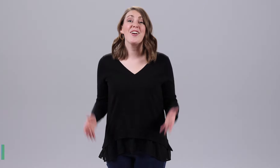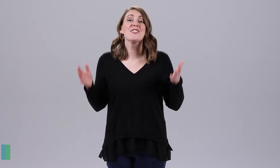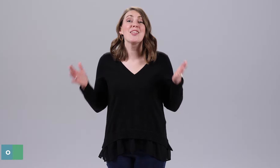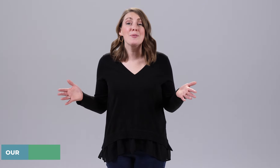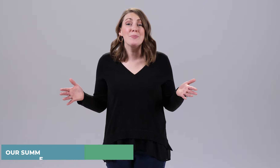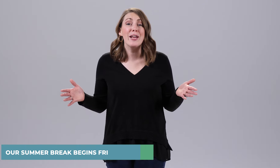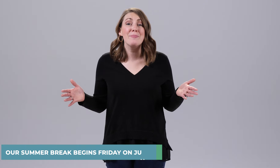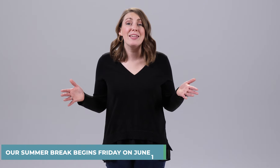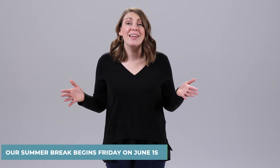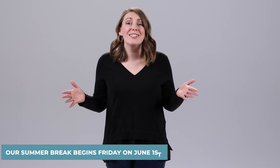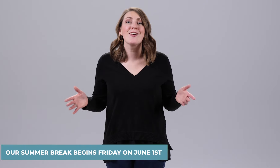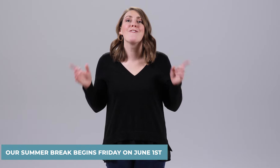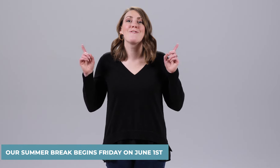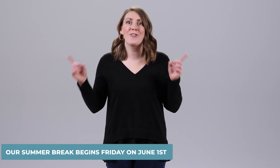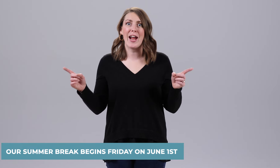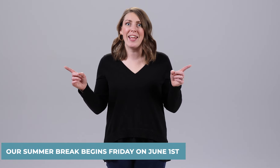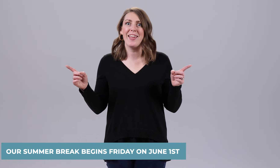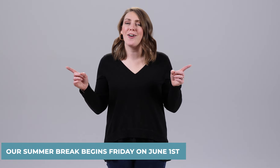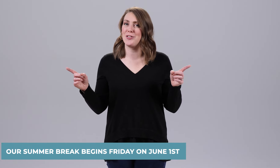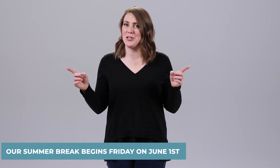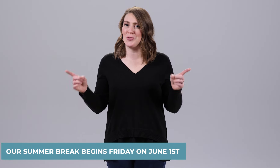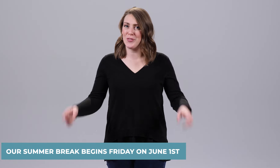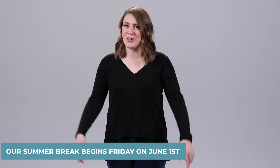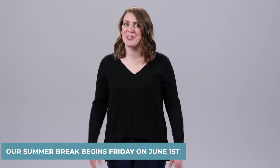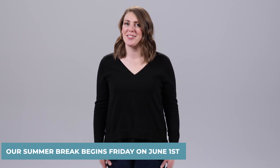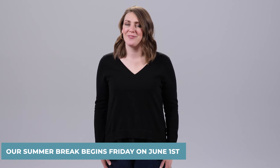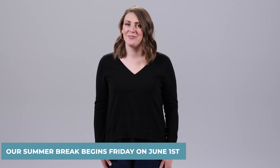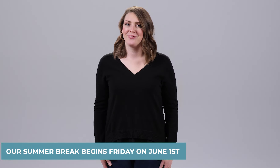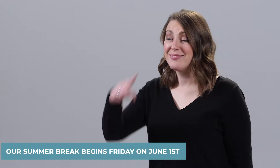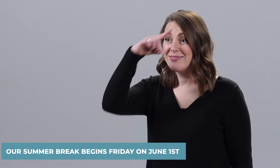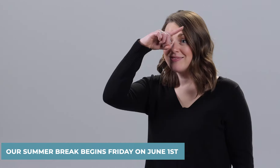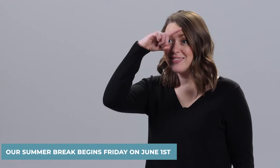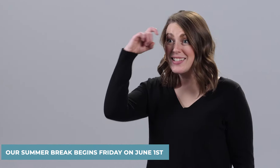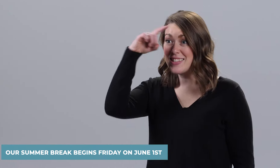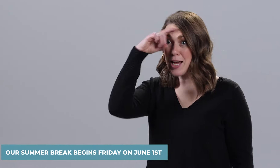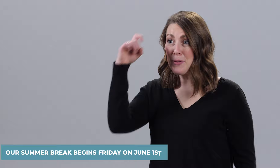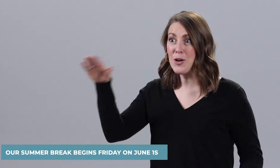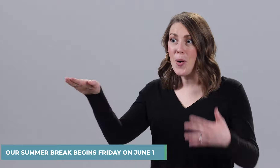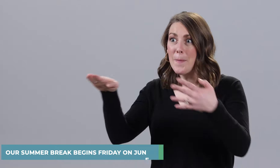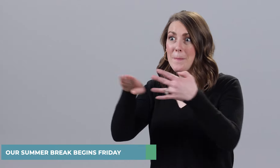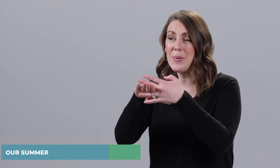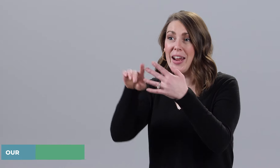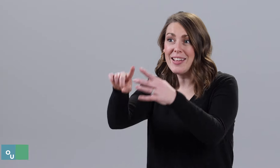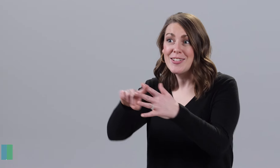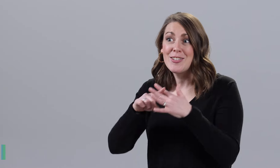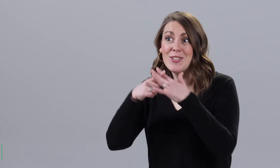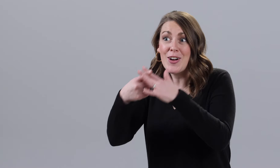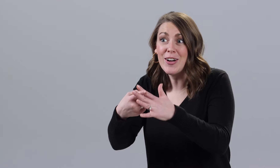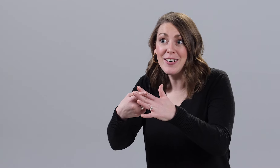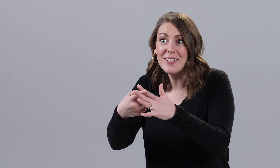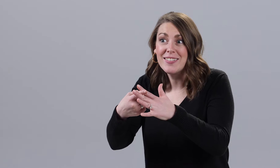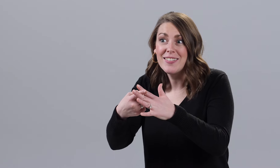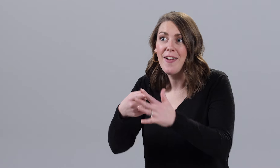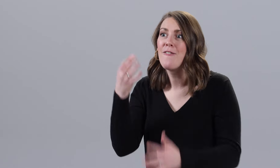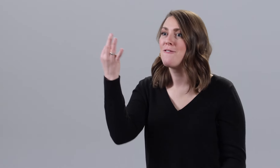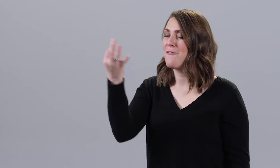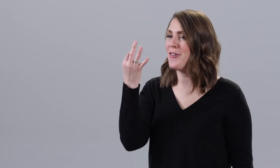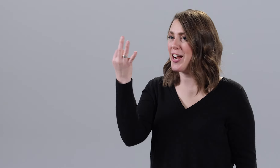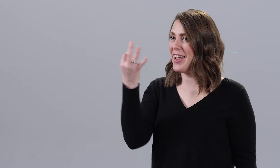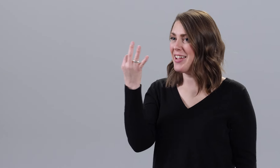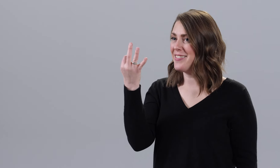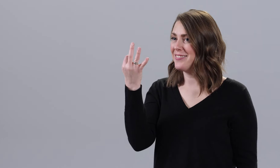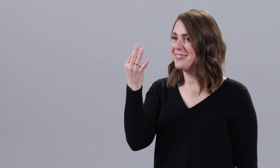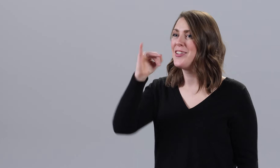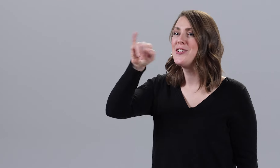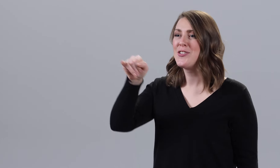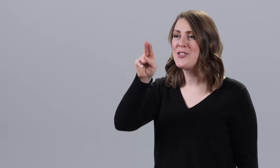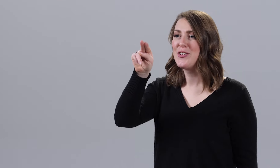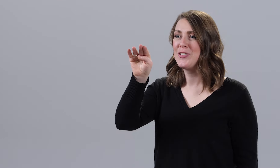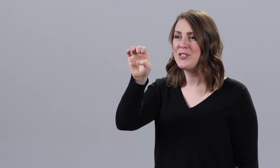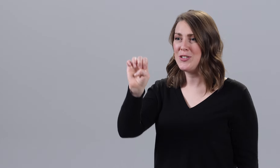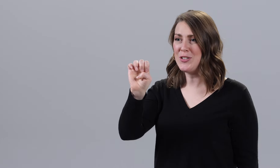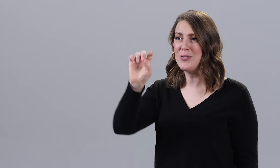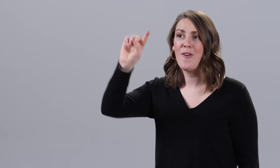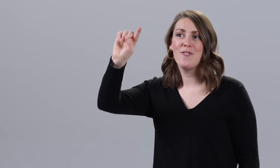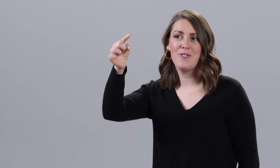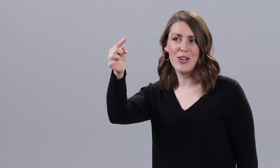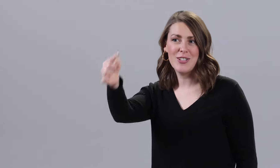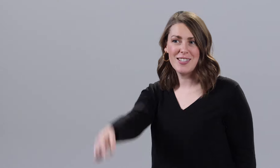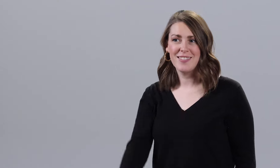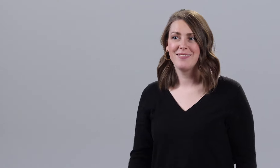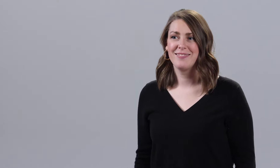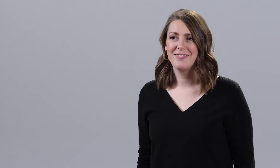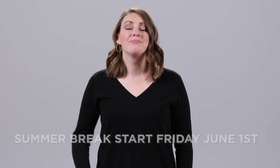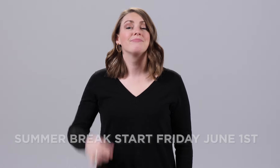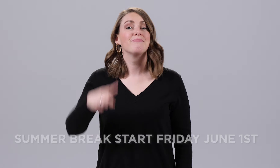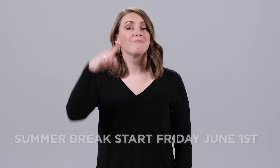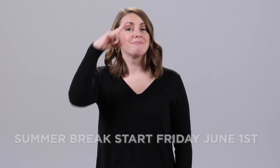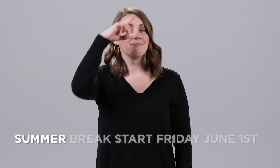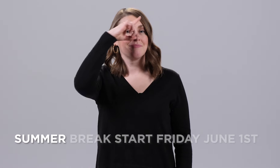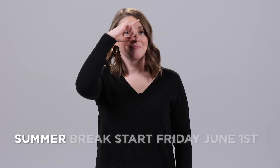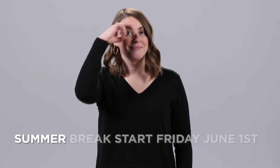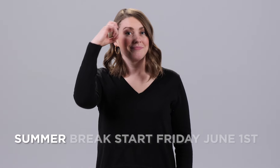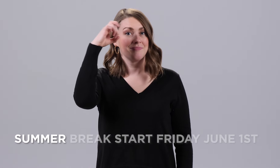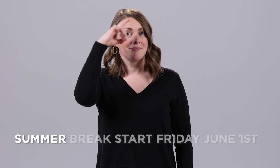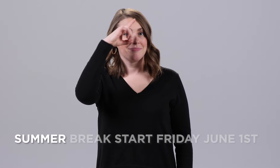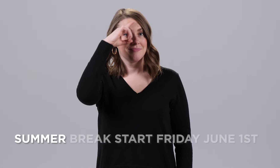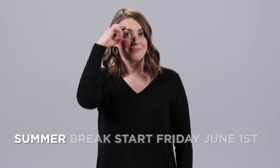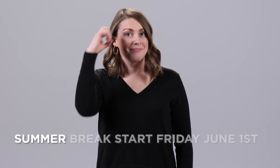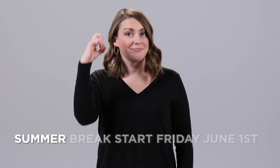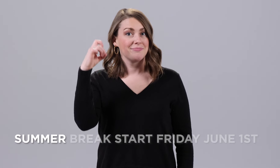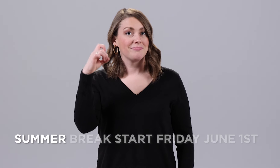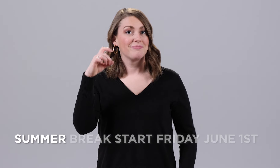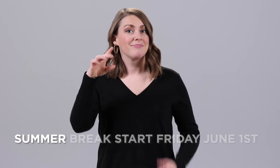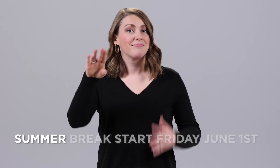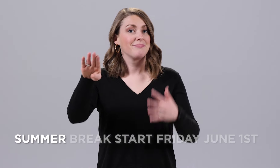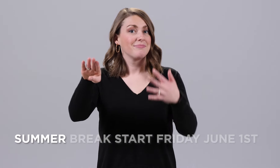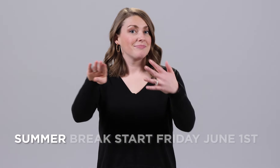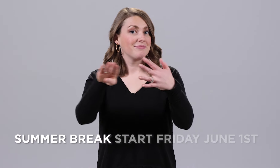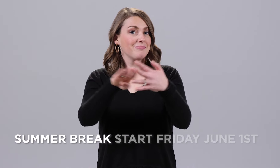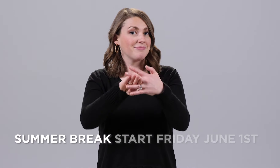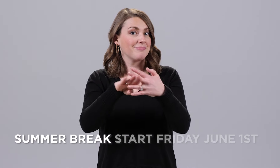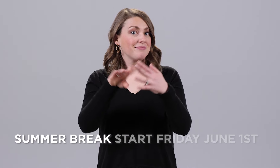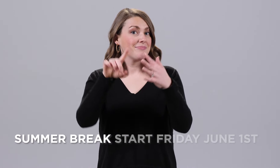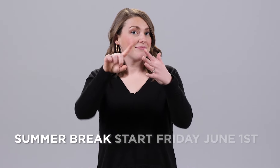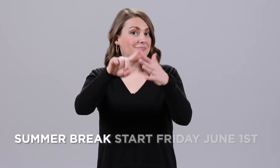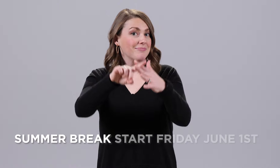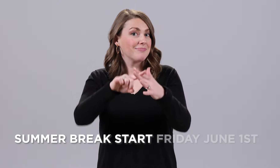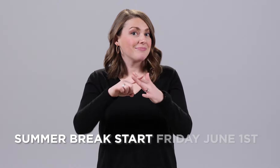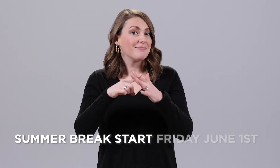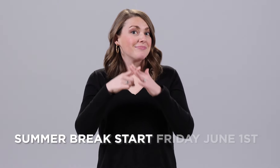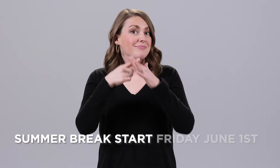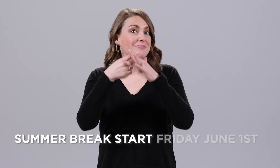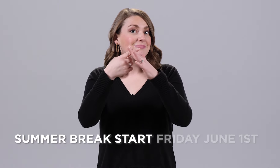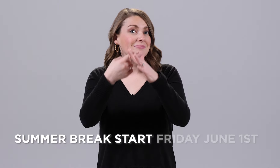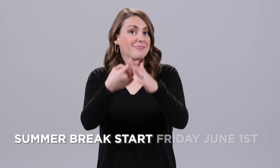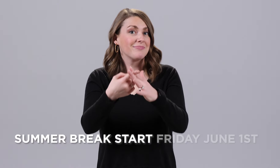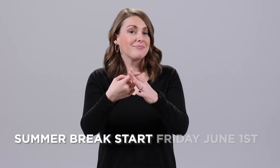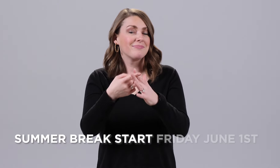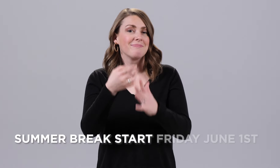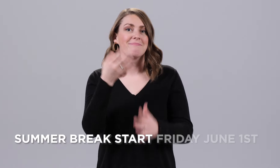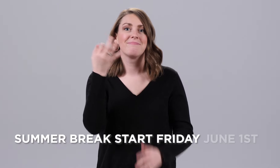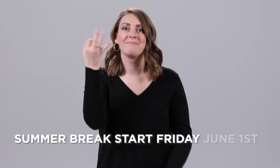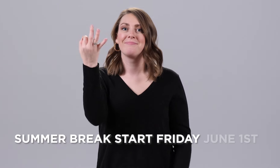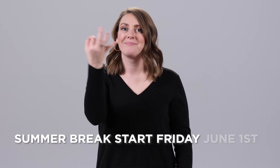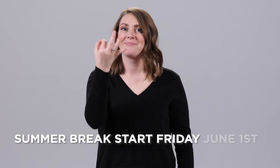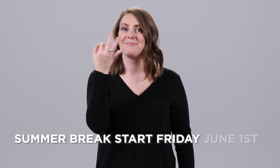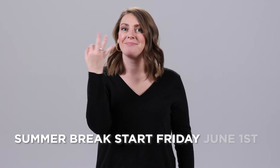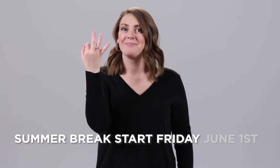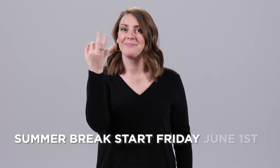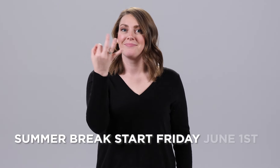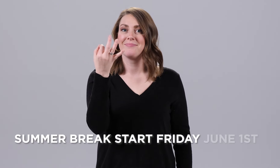Our summer break begins Friday on June 1st. SUMMER BREAK START FRIDAY JUNE 1ST.